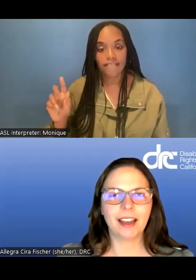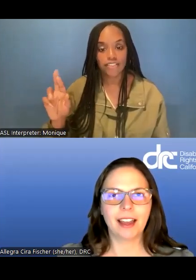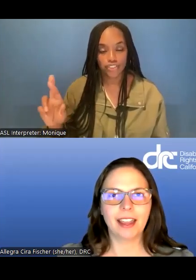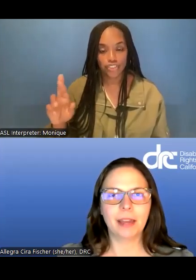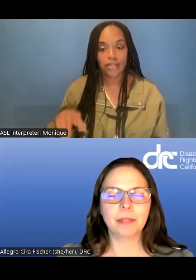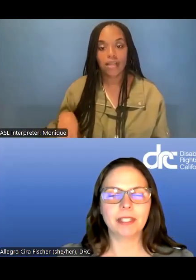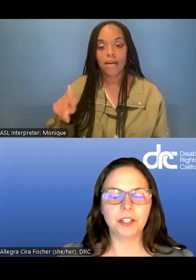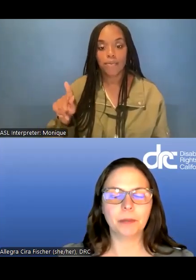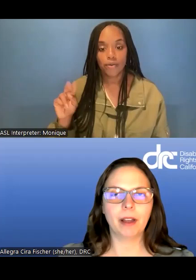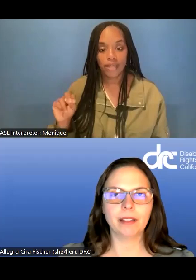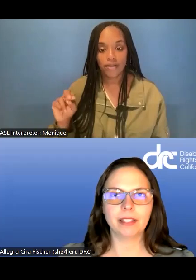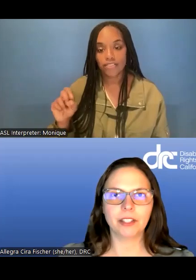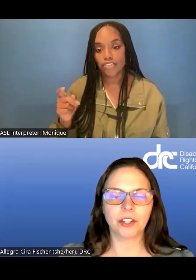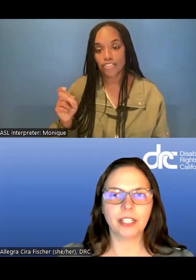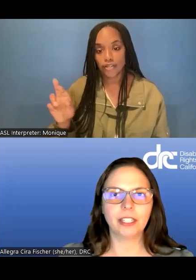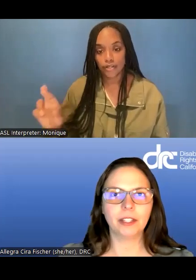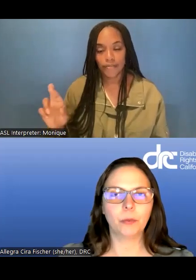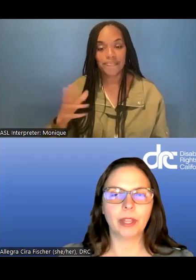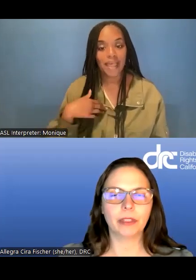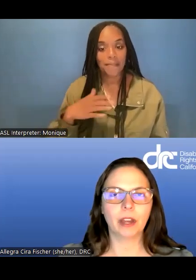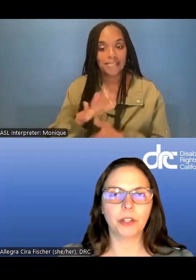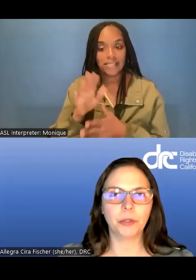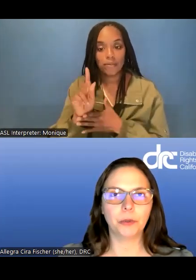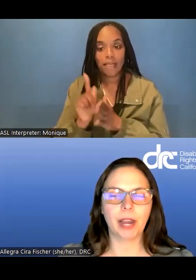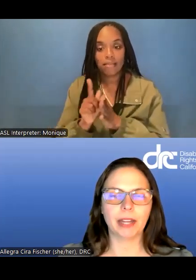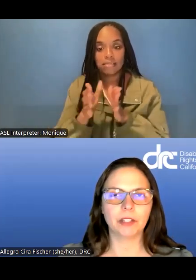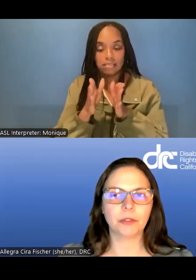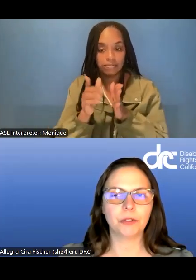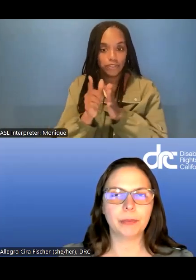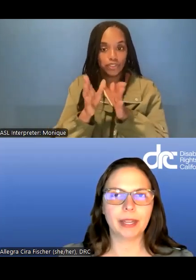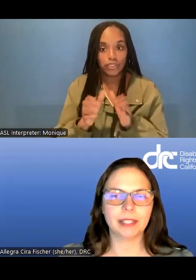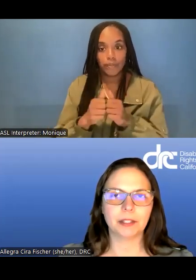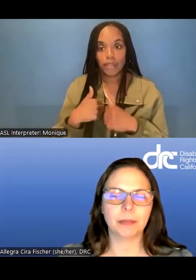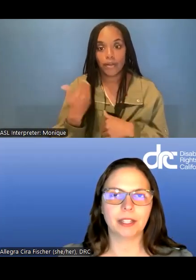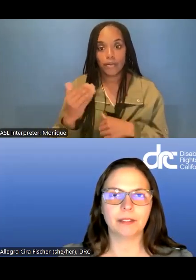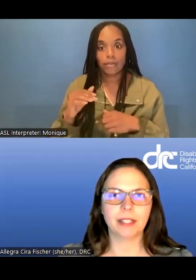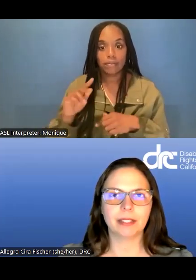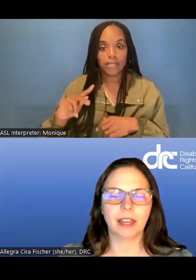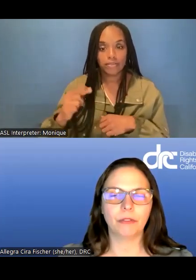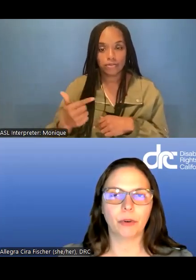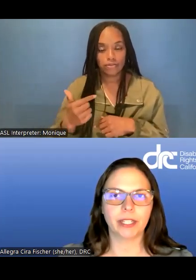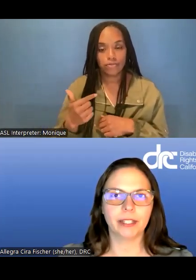I am a senior policy attorney with our youth practice group at Disability Rights California,